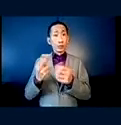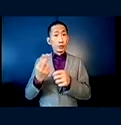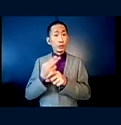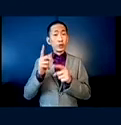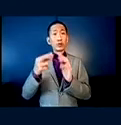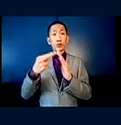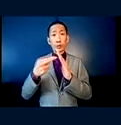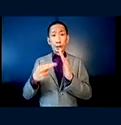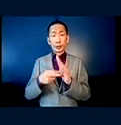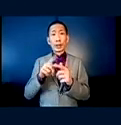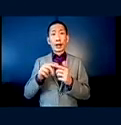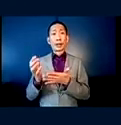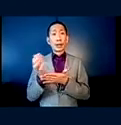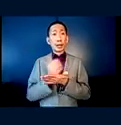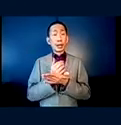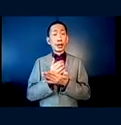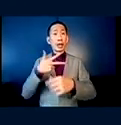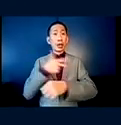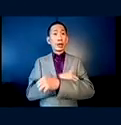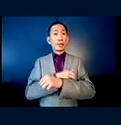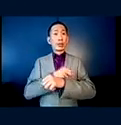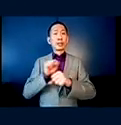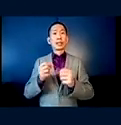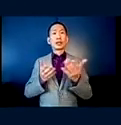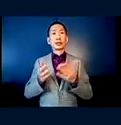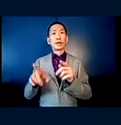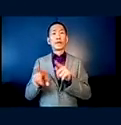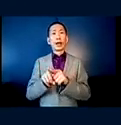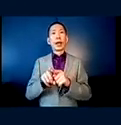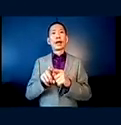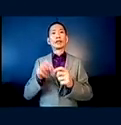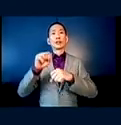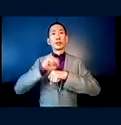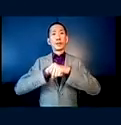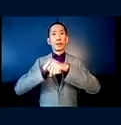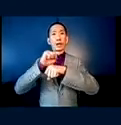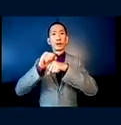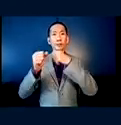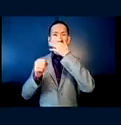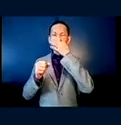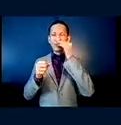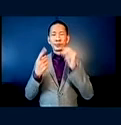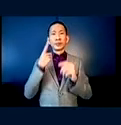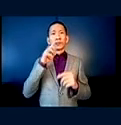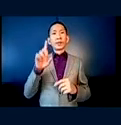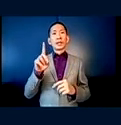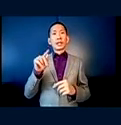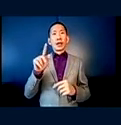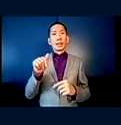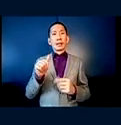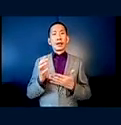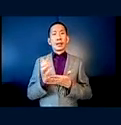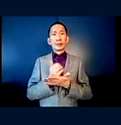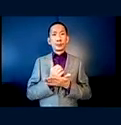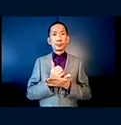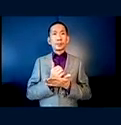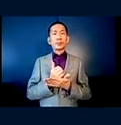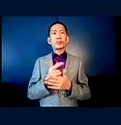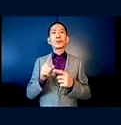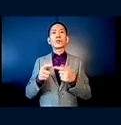APPLICATIONS NURSES USED TO REGISTER KIDS AND COLLECT AMMUNITION TO SERVE AS BACKBONE